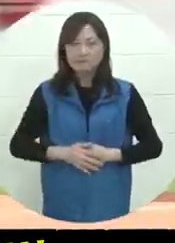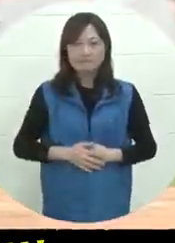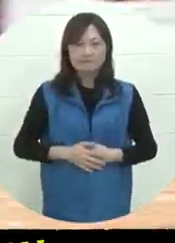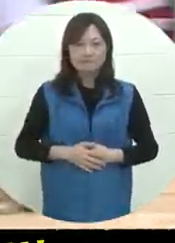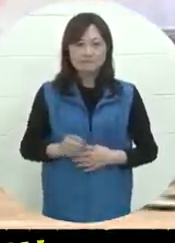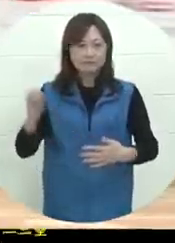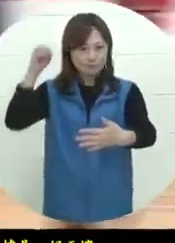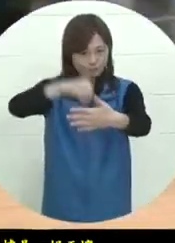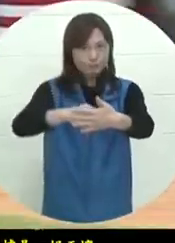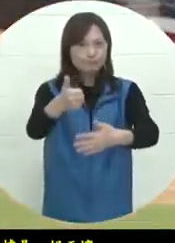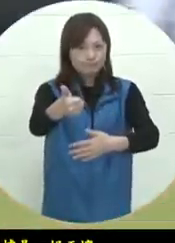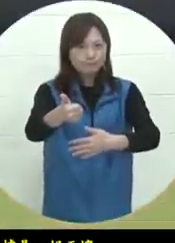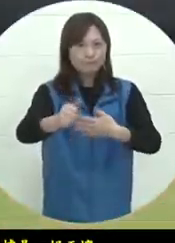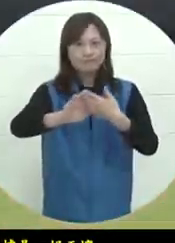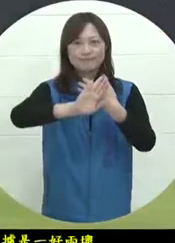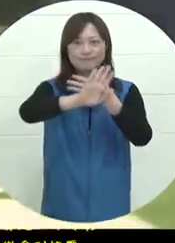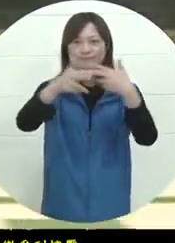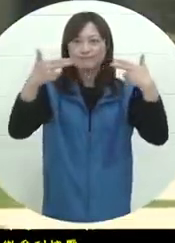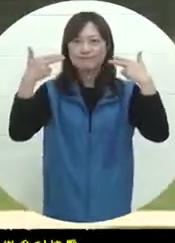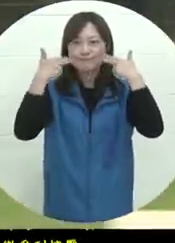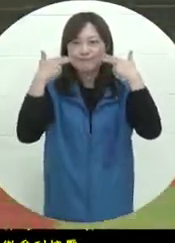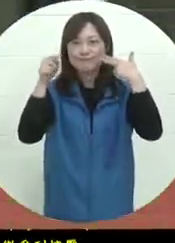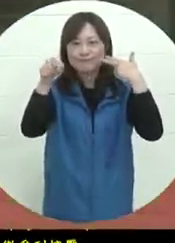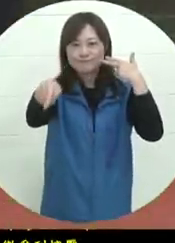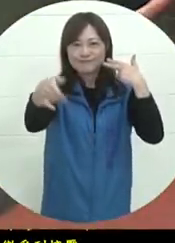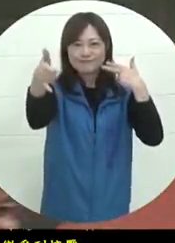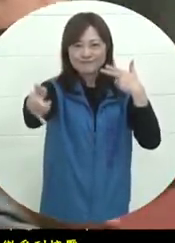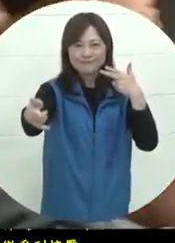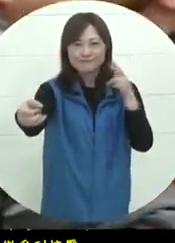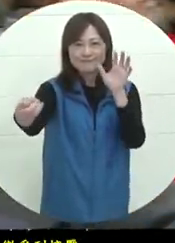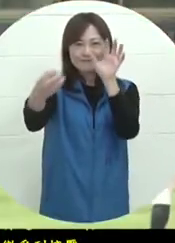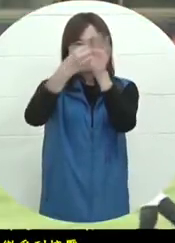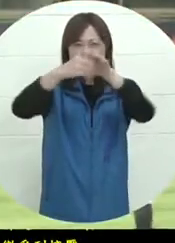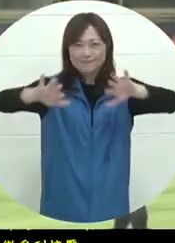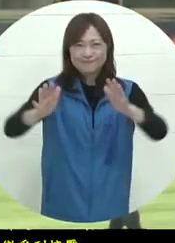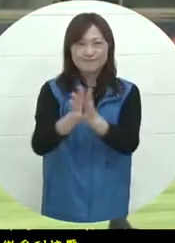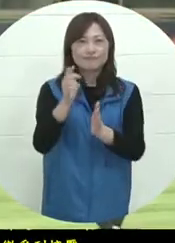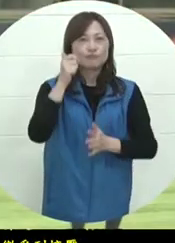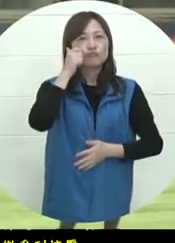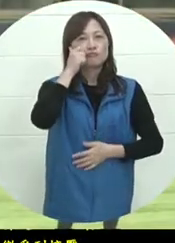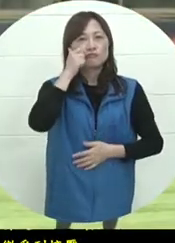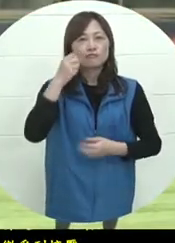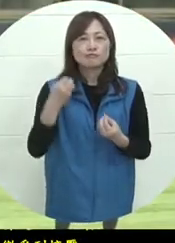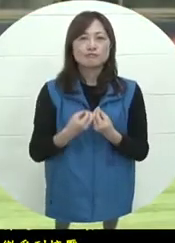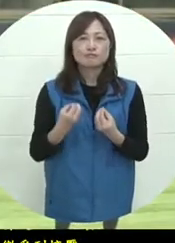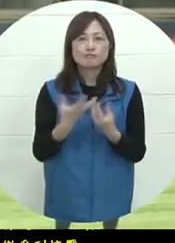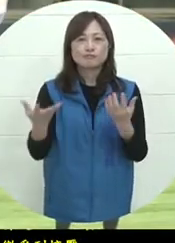. The other hand cannot give the ball to the first time. What happens next? The bottom can only be passed to